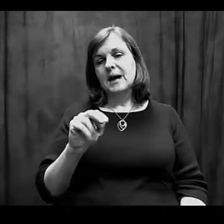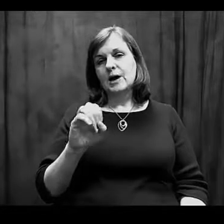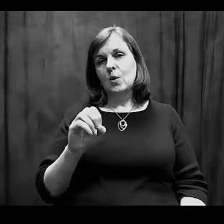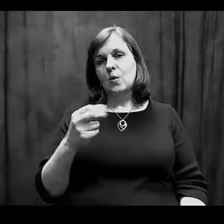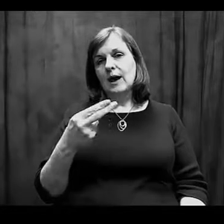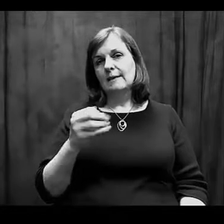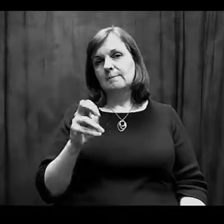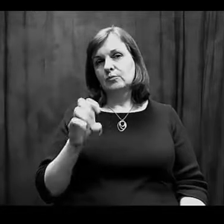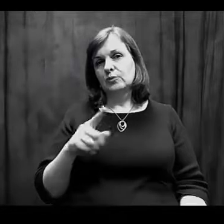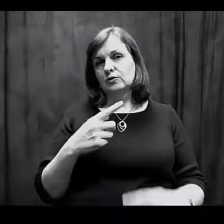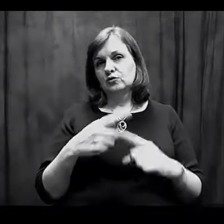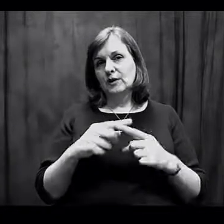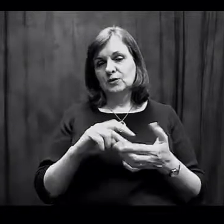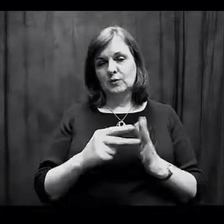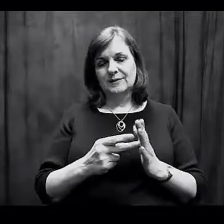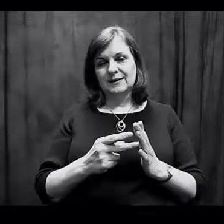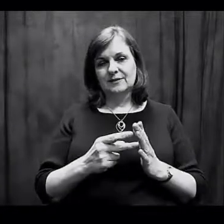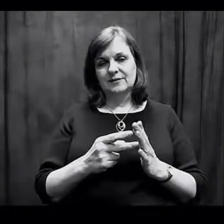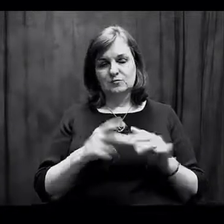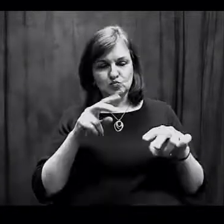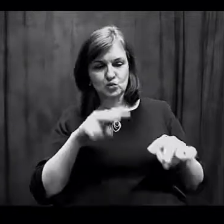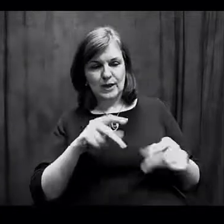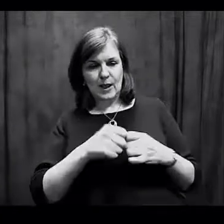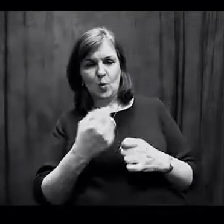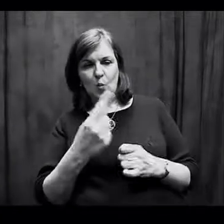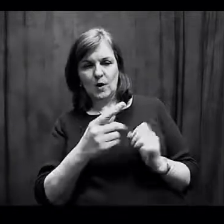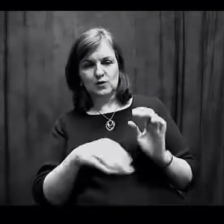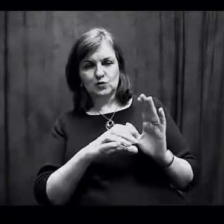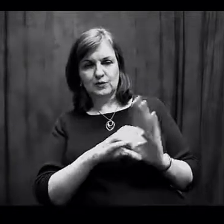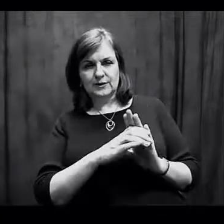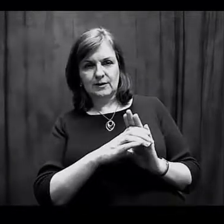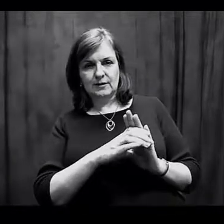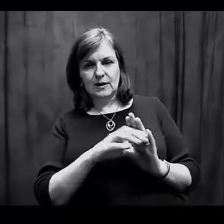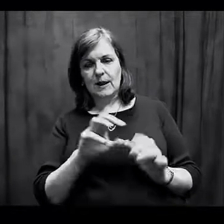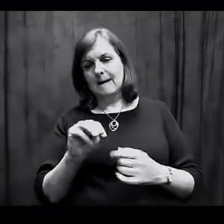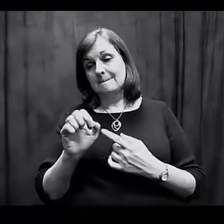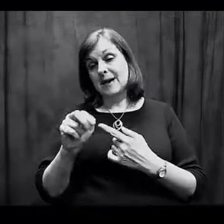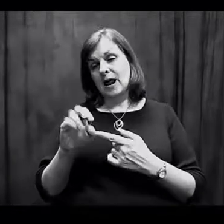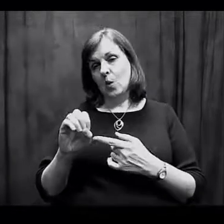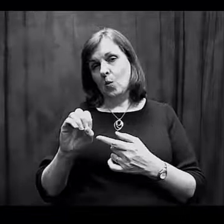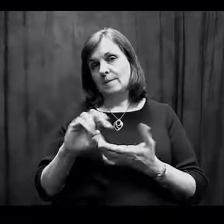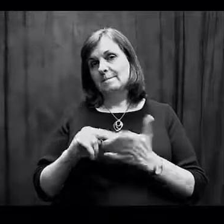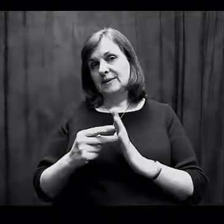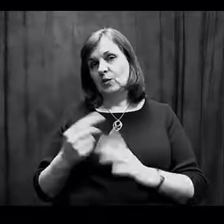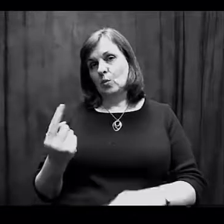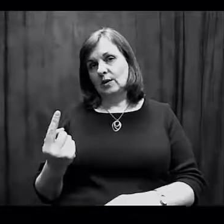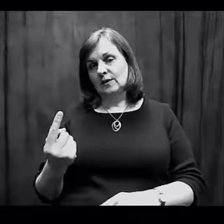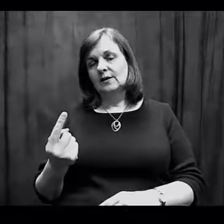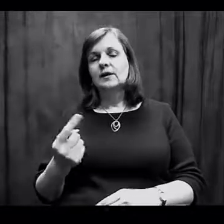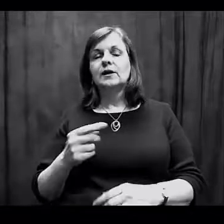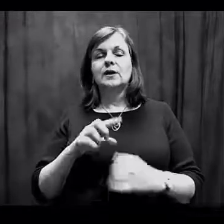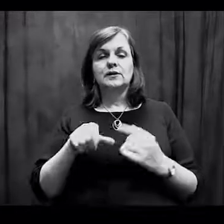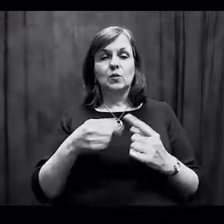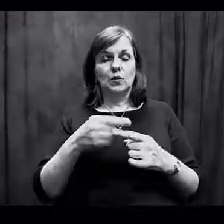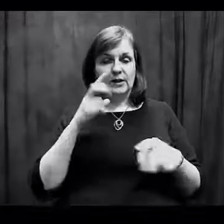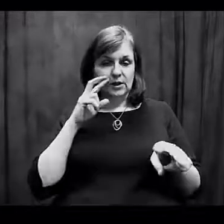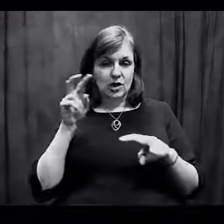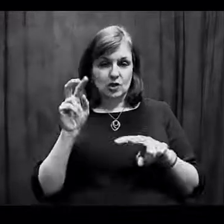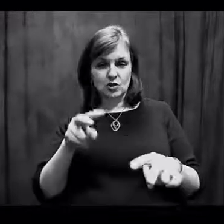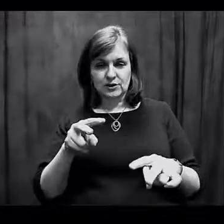a monohybrid cross is just a cross of one trait or one characteristic mono mean one OK